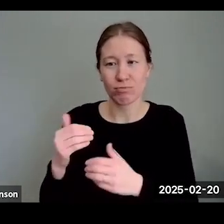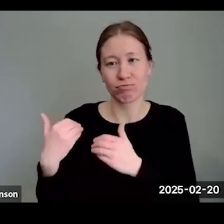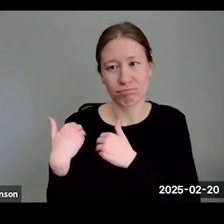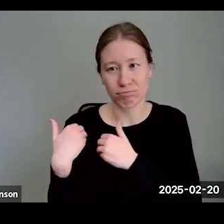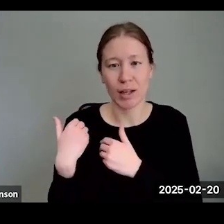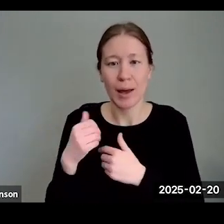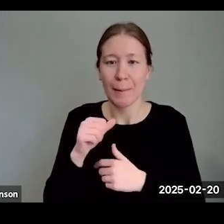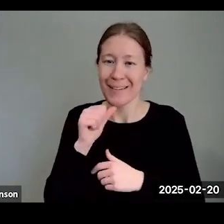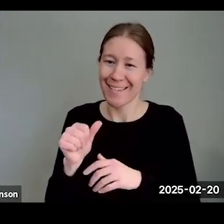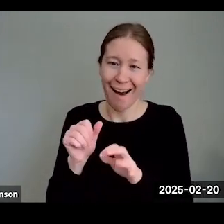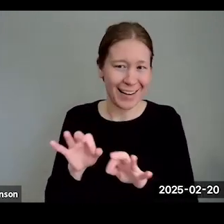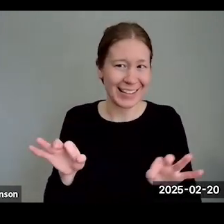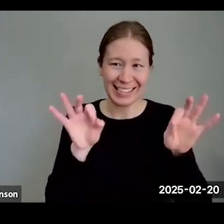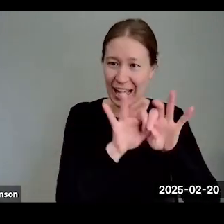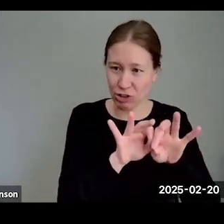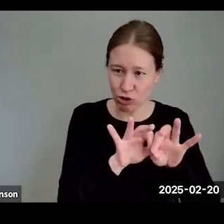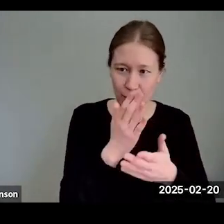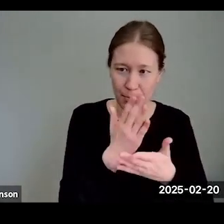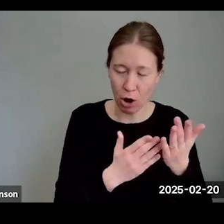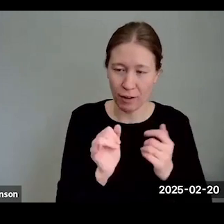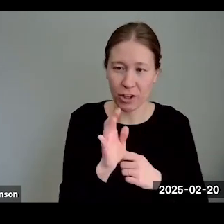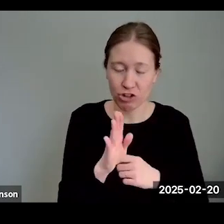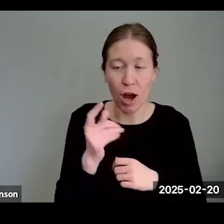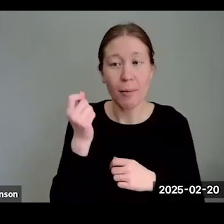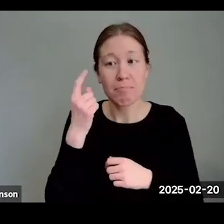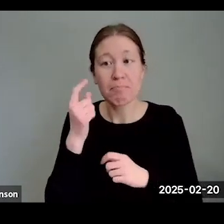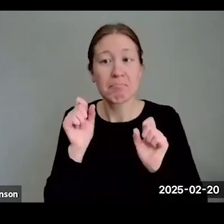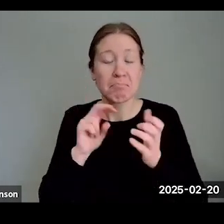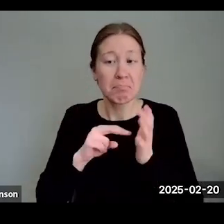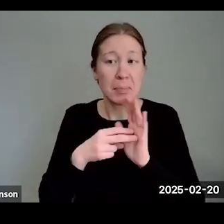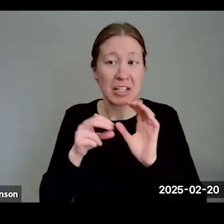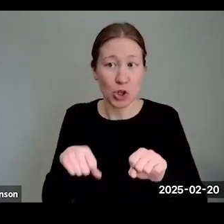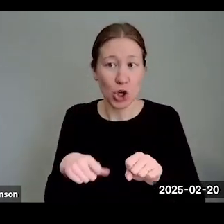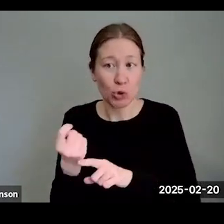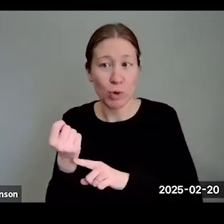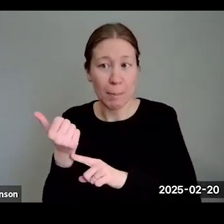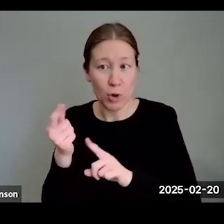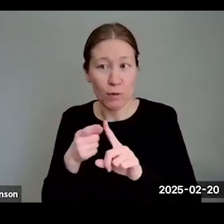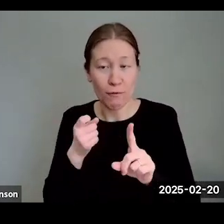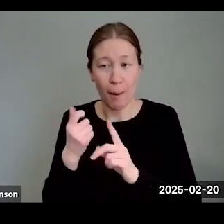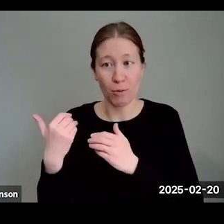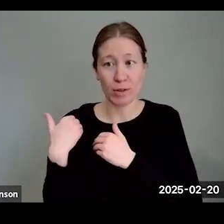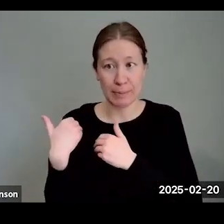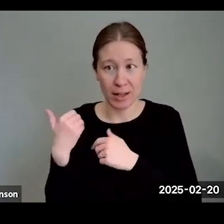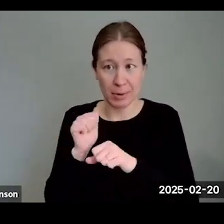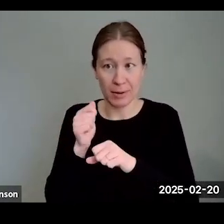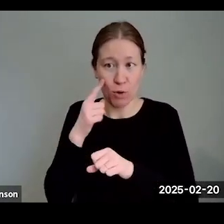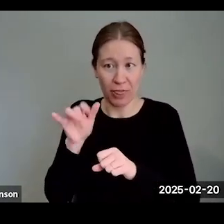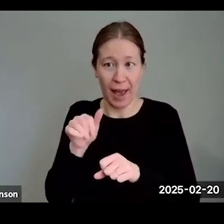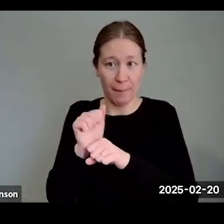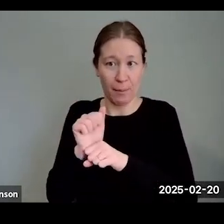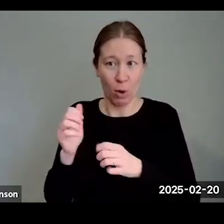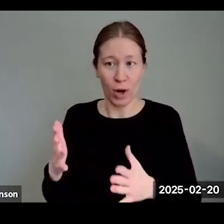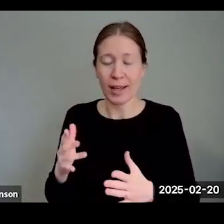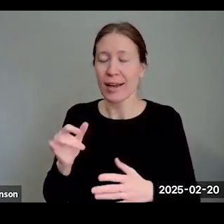Because this task is non-essential, it could be removed from an employee's responsibilities, if the employee were unable to perform that task